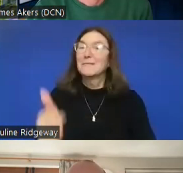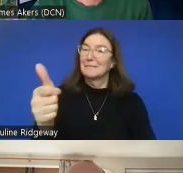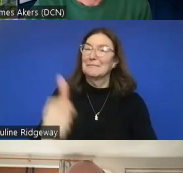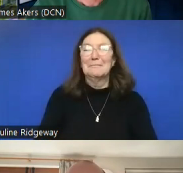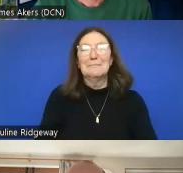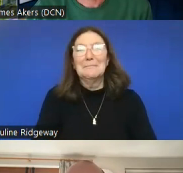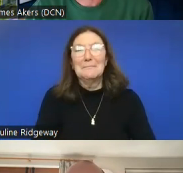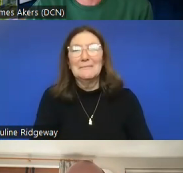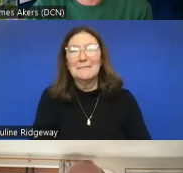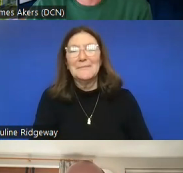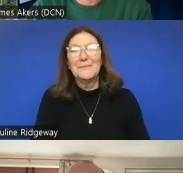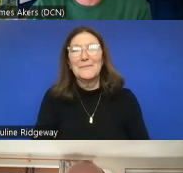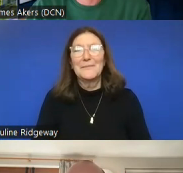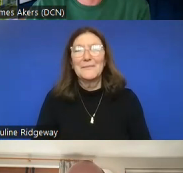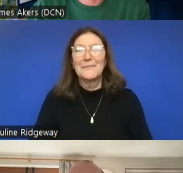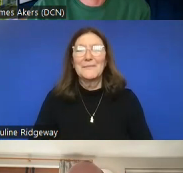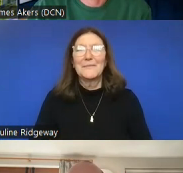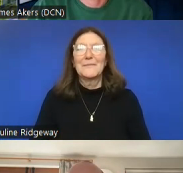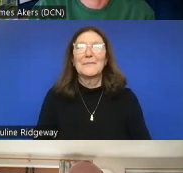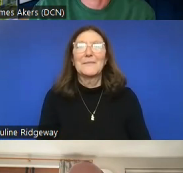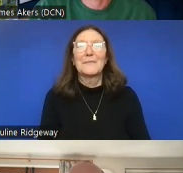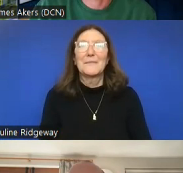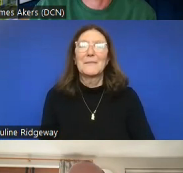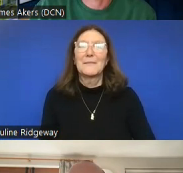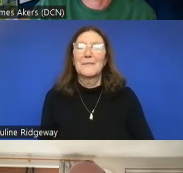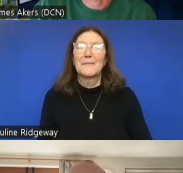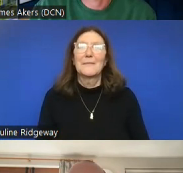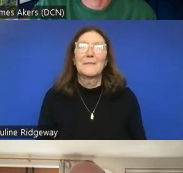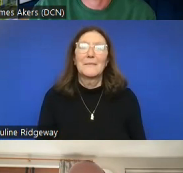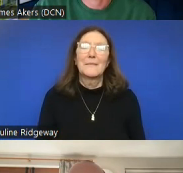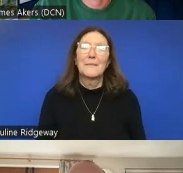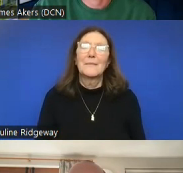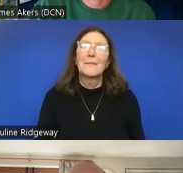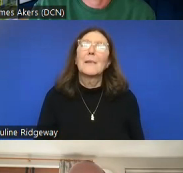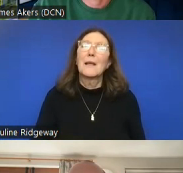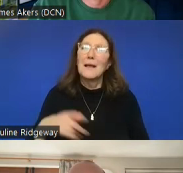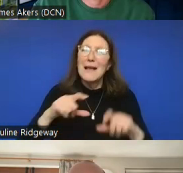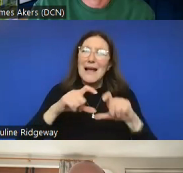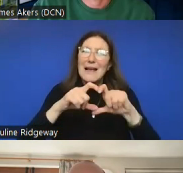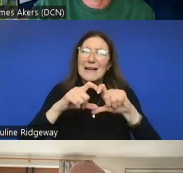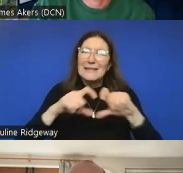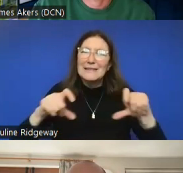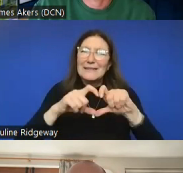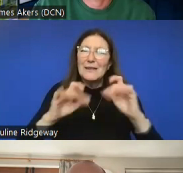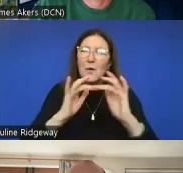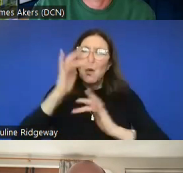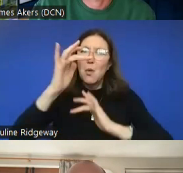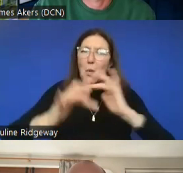How do you add a ticketing website as a domain? Do you need permission from the ticketing people?